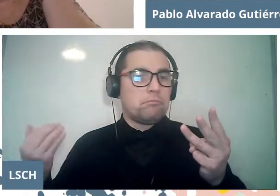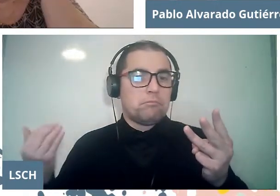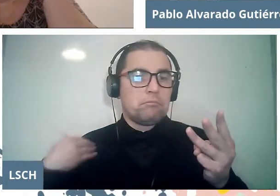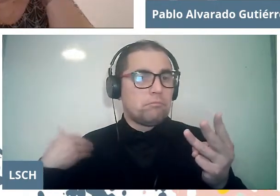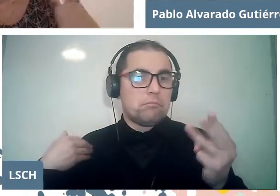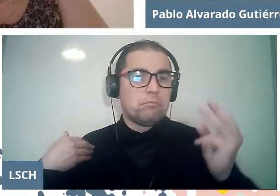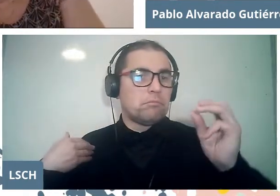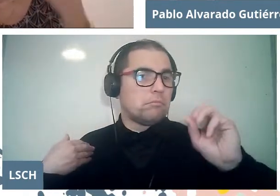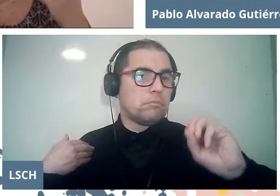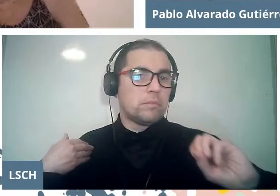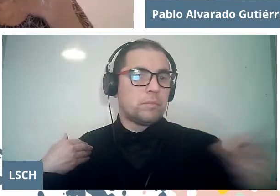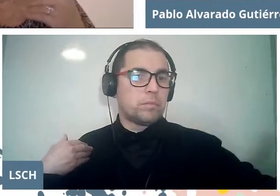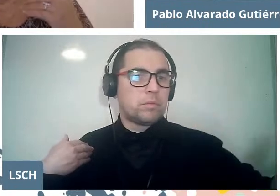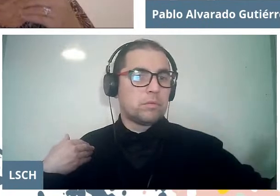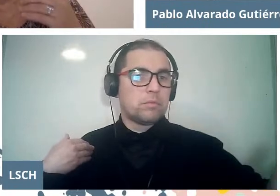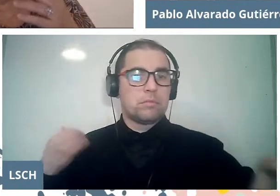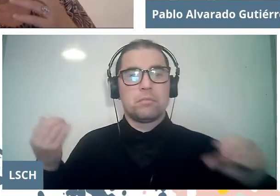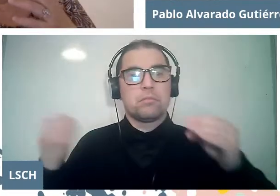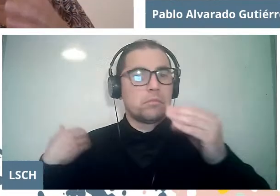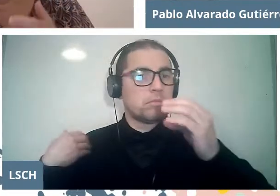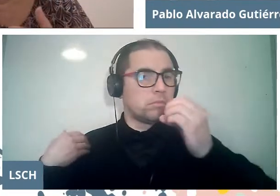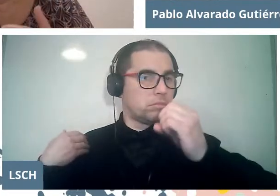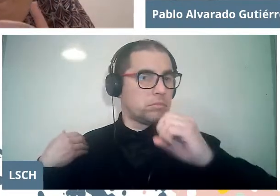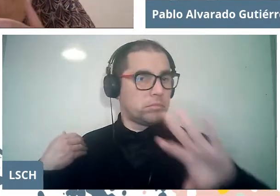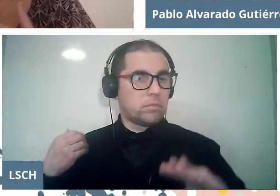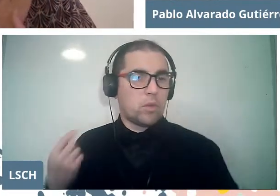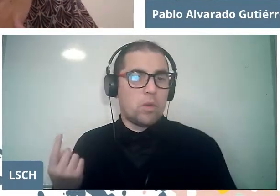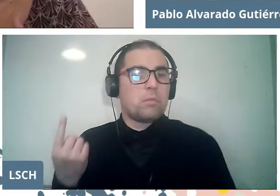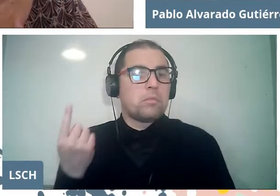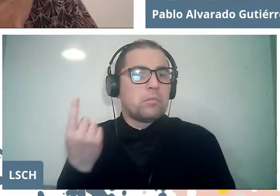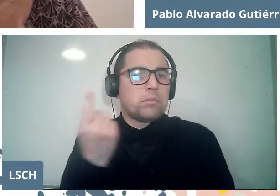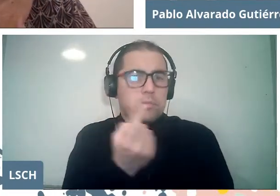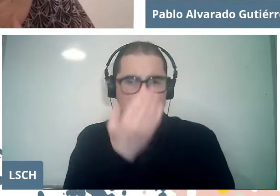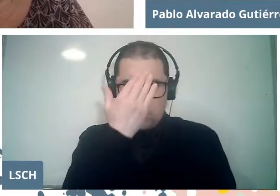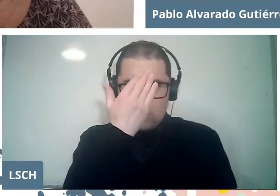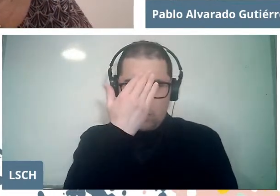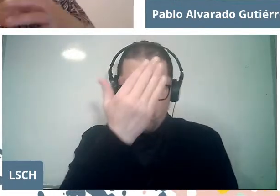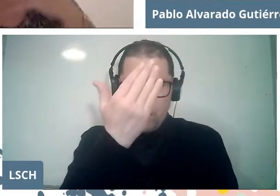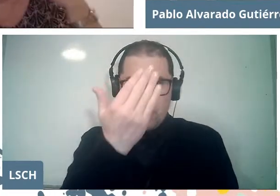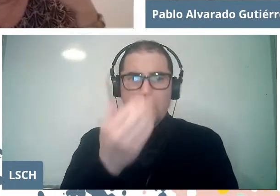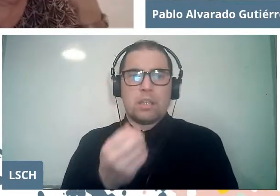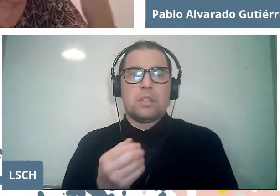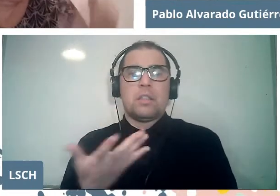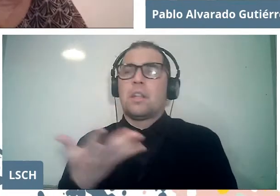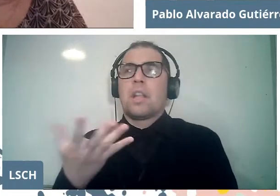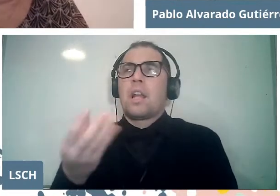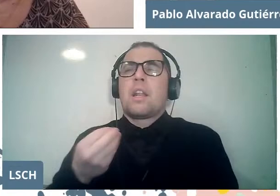goes to the back room, and facing the piece is something so, so, so, great,